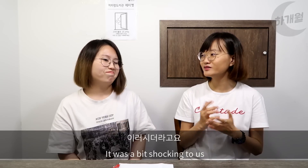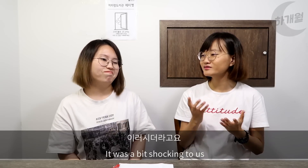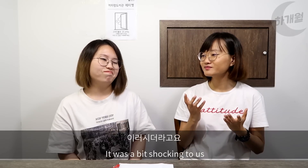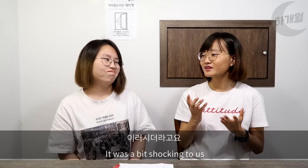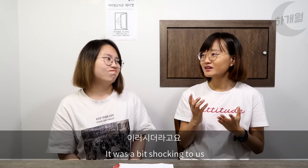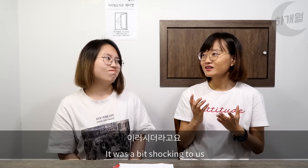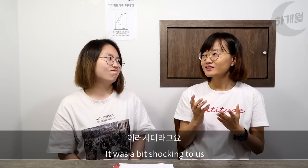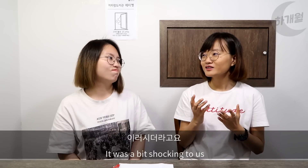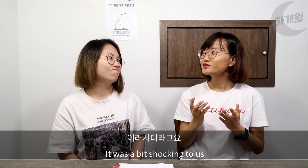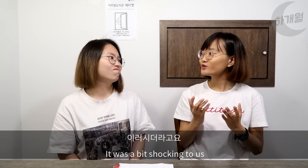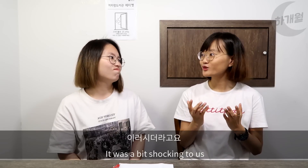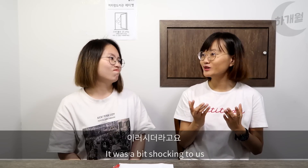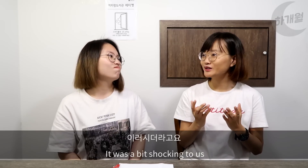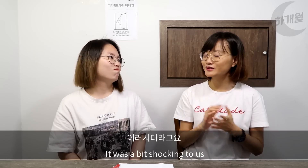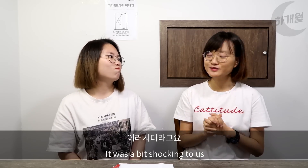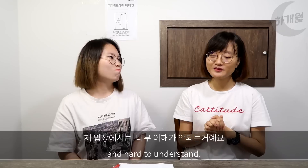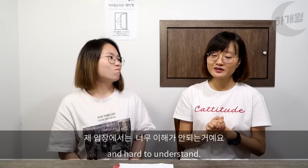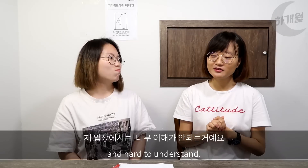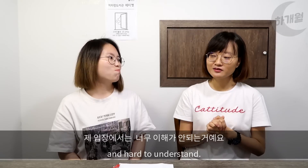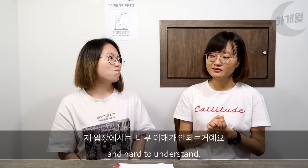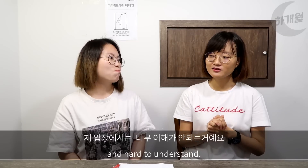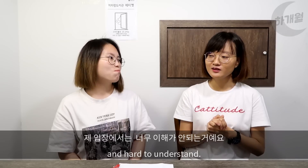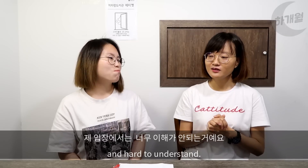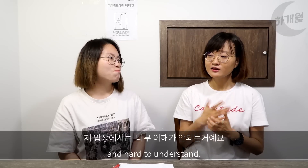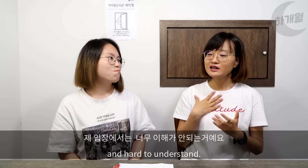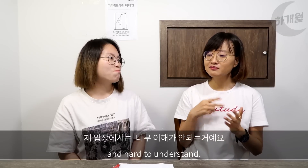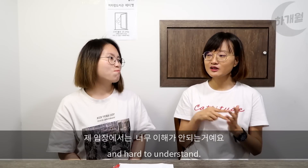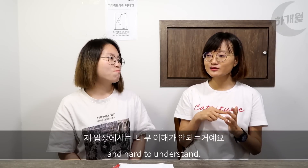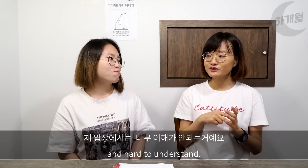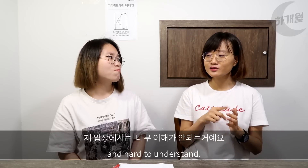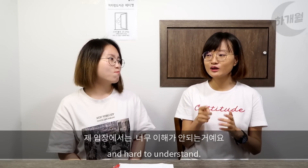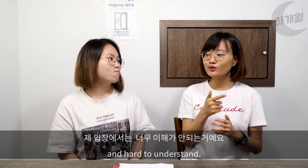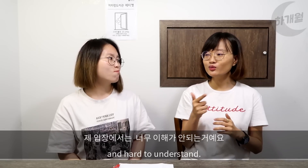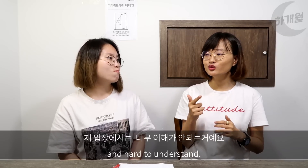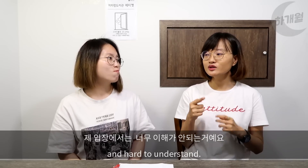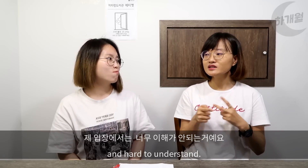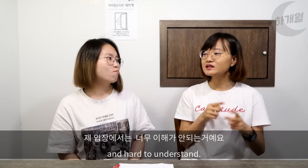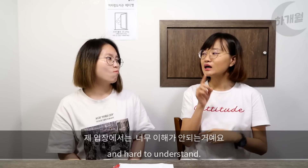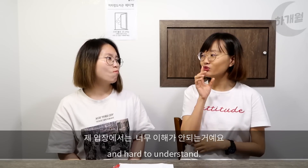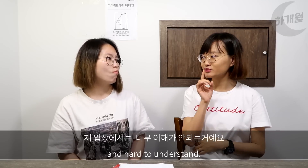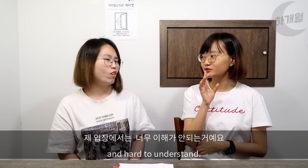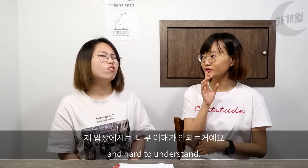It was a bit shocking to us and hard to understand.